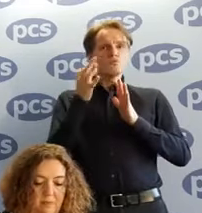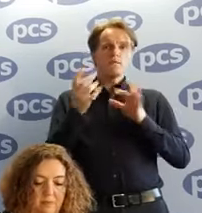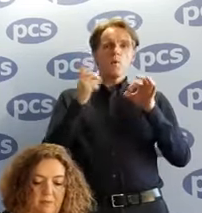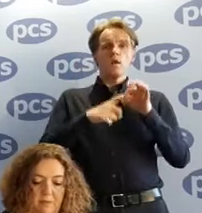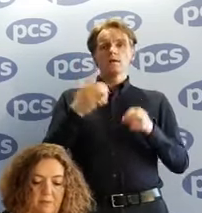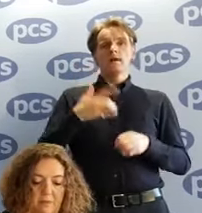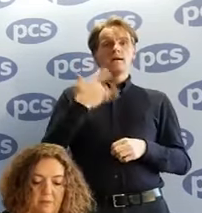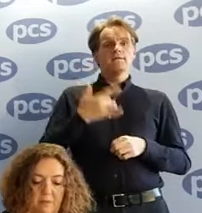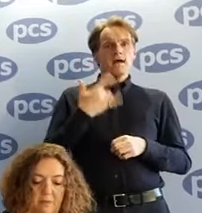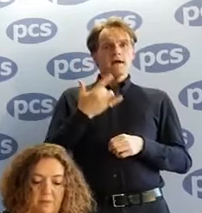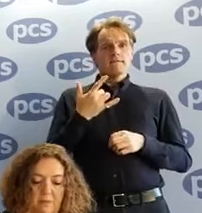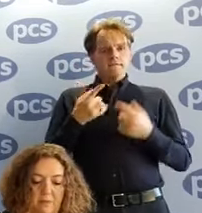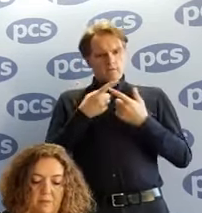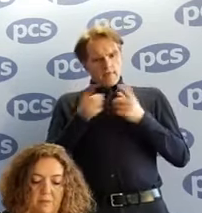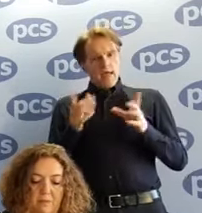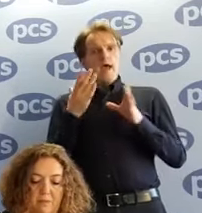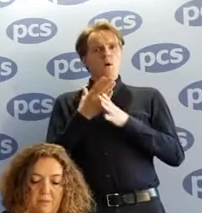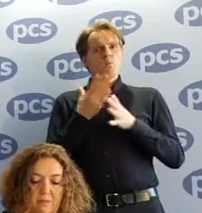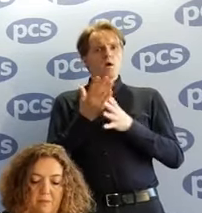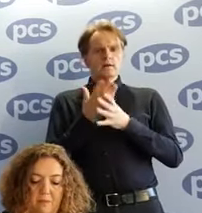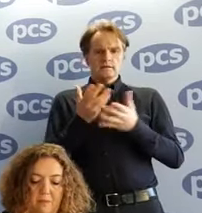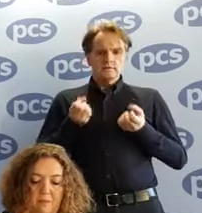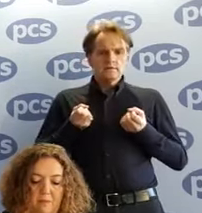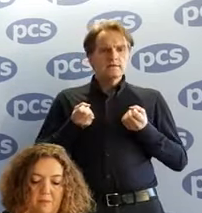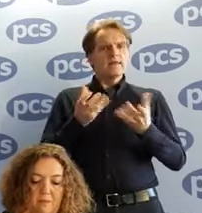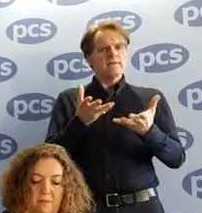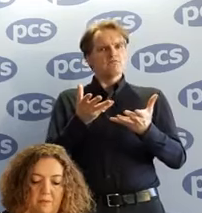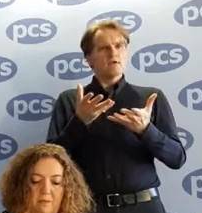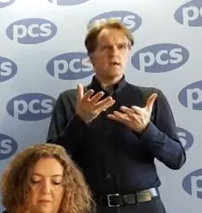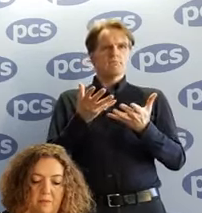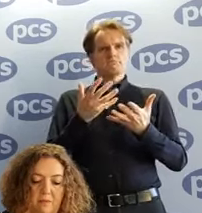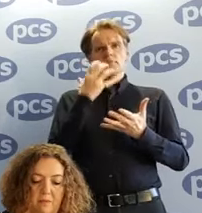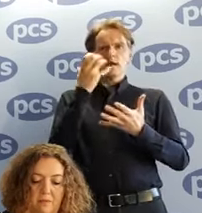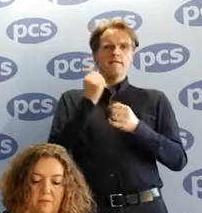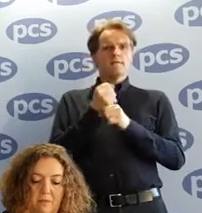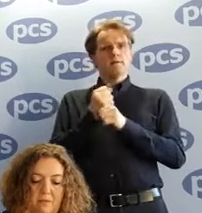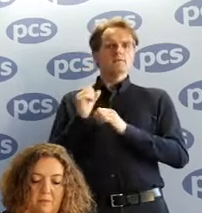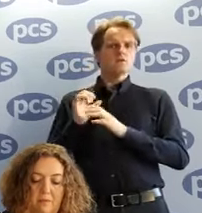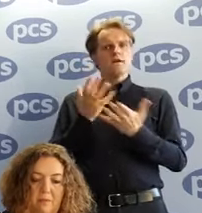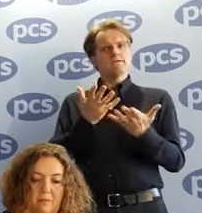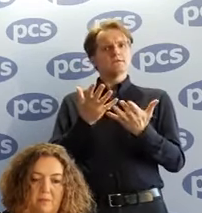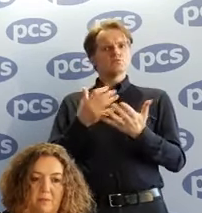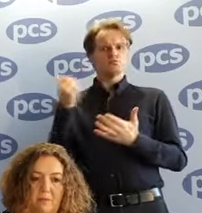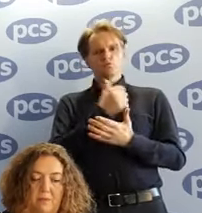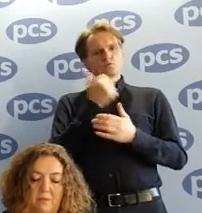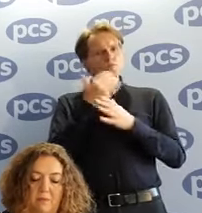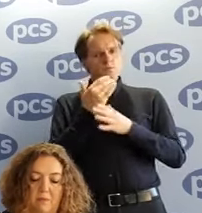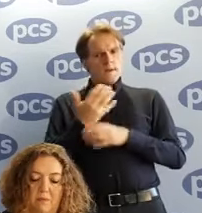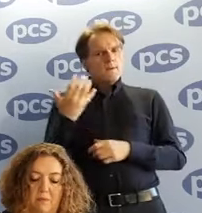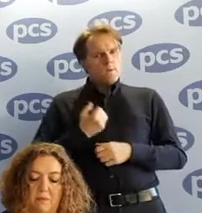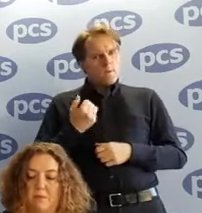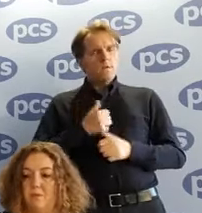essential public services. Now having submitted the pay claim one of the first things that happened that was quite disgraceful was the government ignored